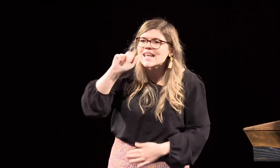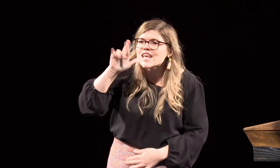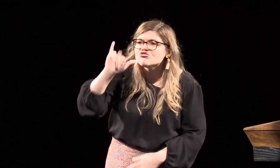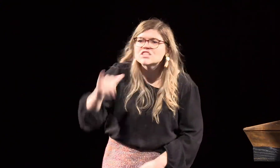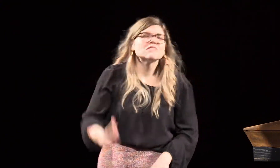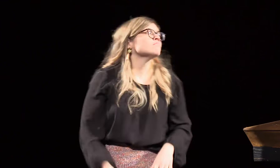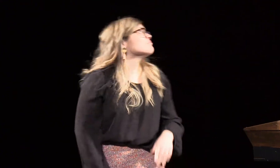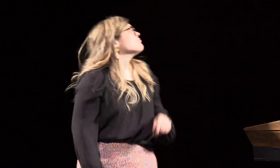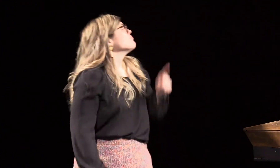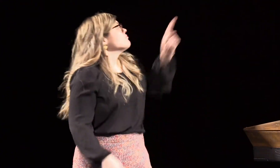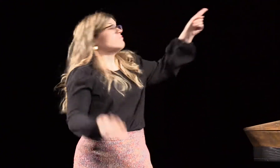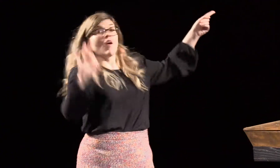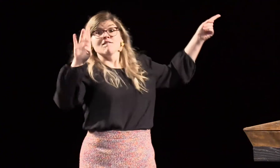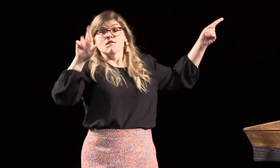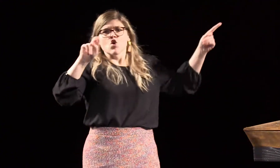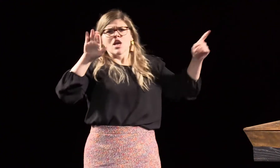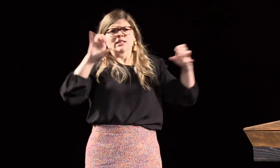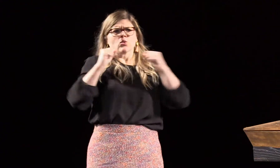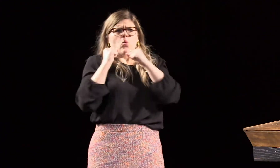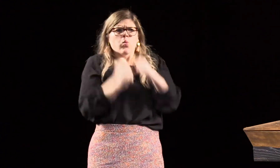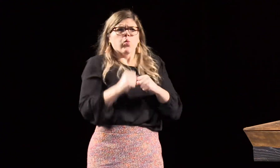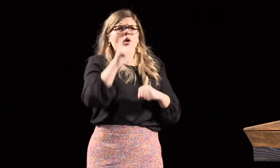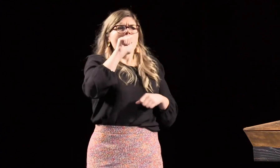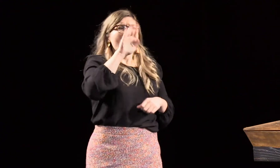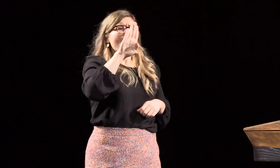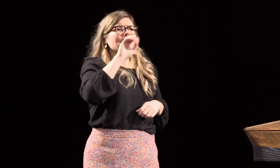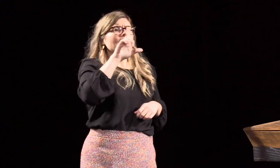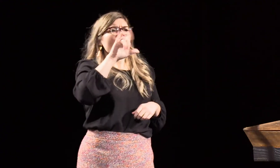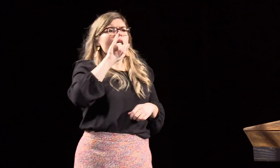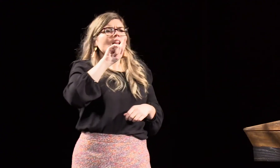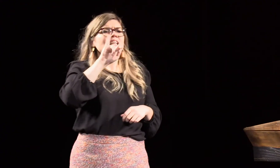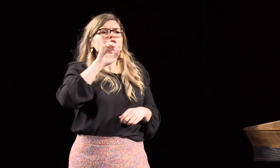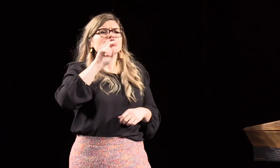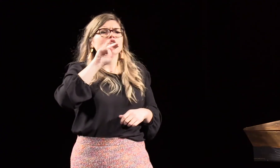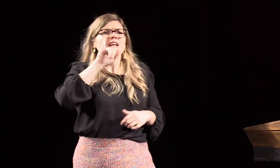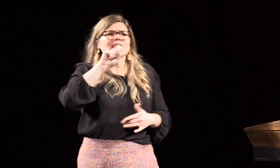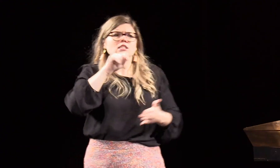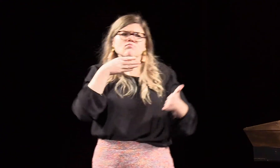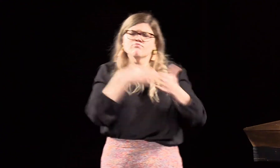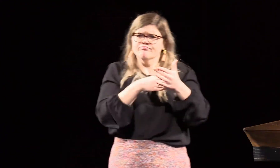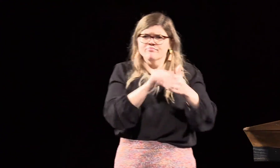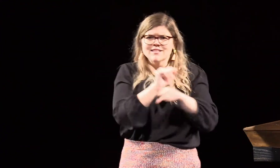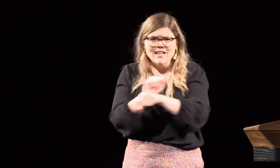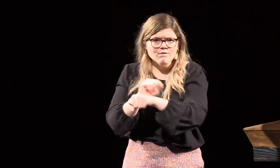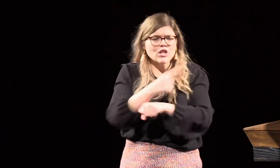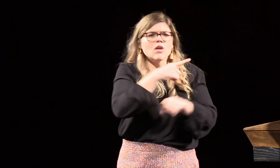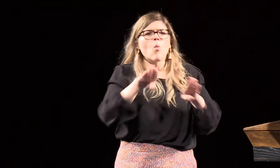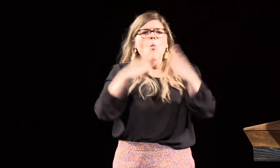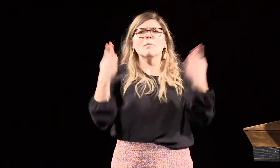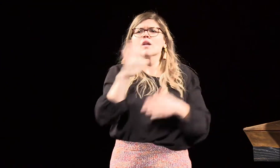She went to the Troy Female Seminary School, and she was also an avid abolitionist.